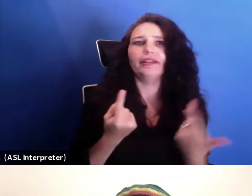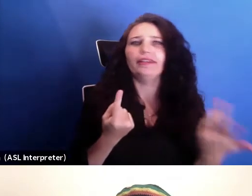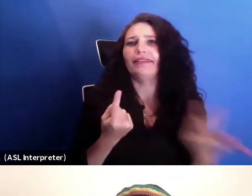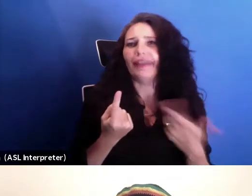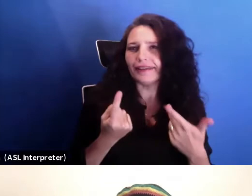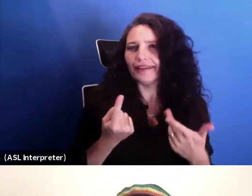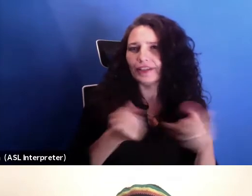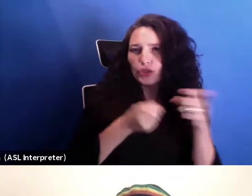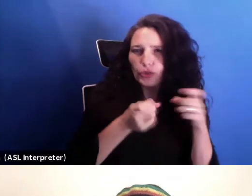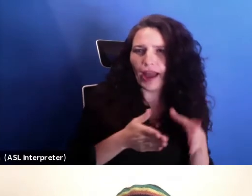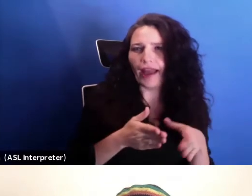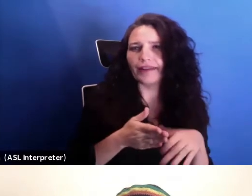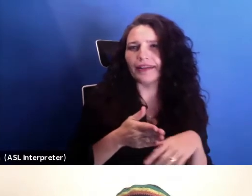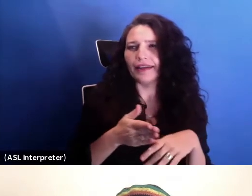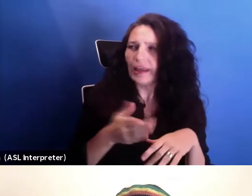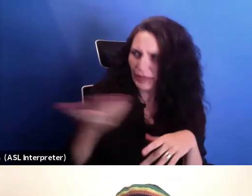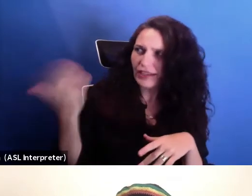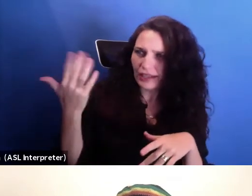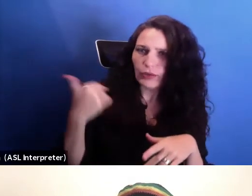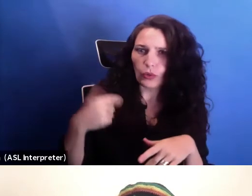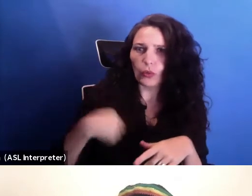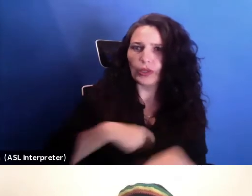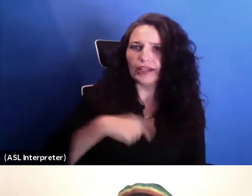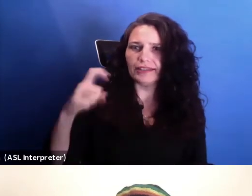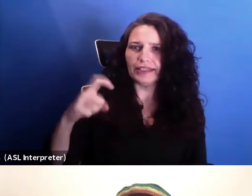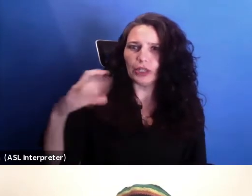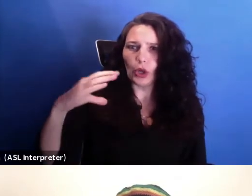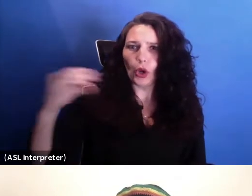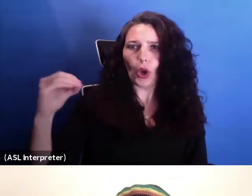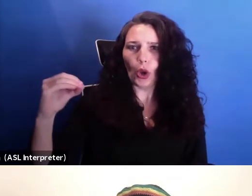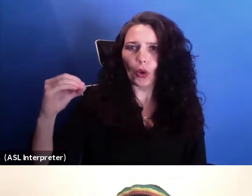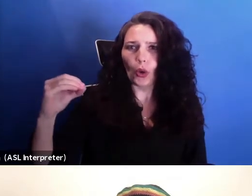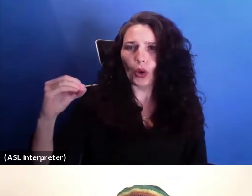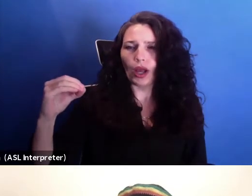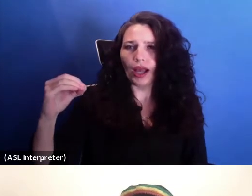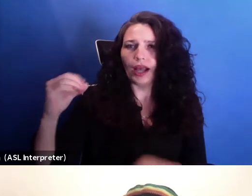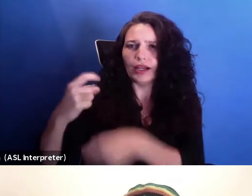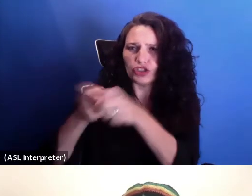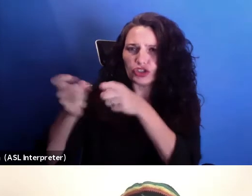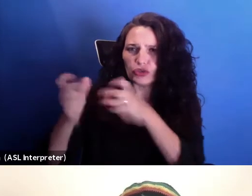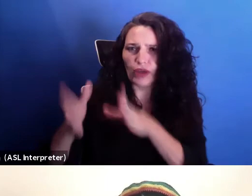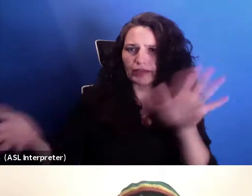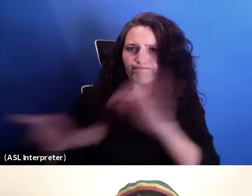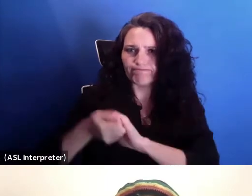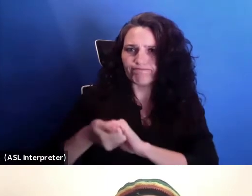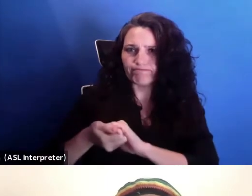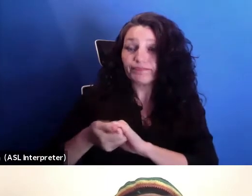And I proposed that to him. And luckily he said, yes, and we were off and running. Jim, when you were first talking about this,